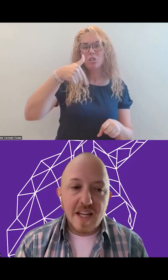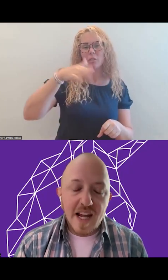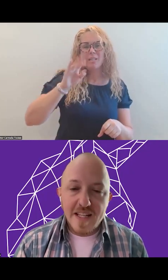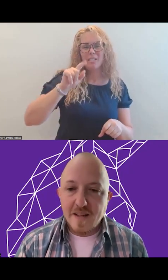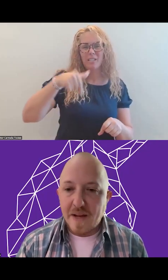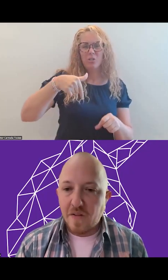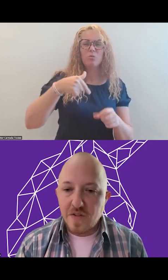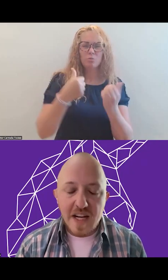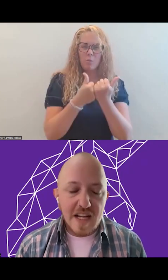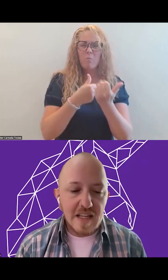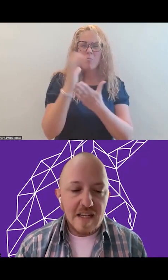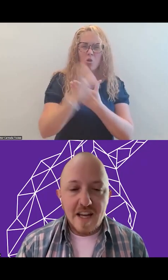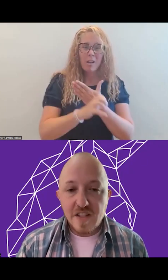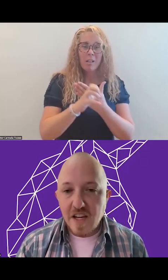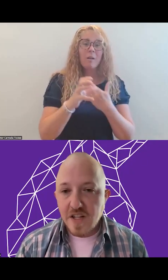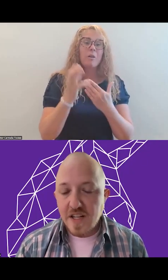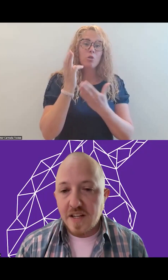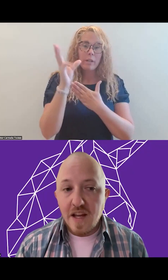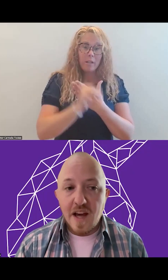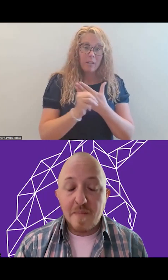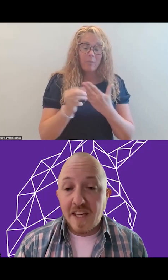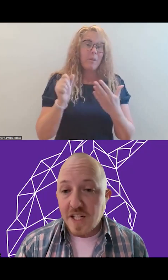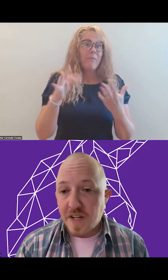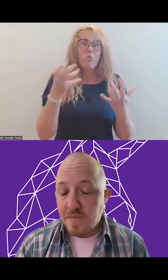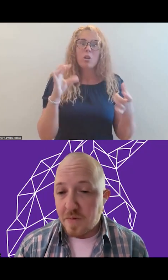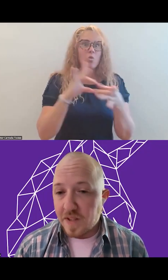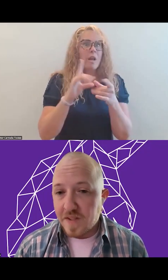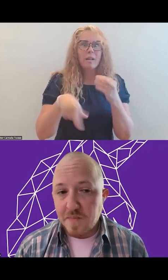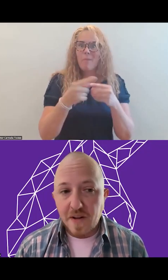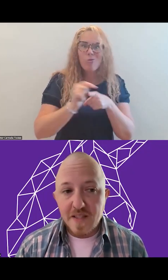CONNECT ABOUT TRAINING AND EDUCATION AND ENGAGE WITH PEOPLE WITH LIVED EXPERIENCE,